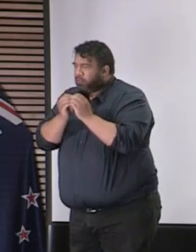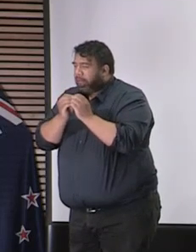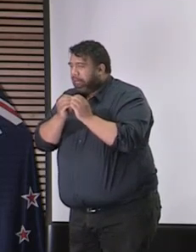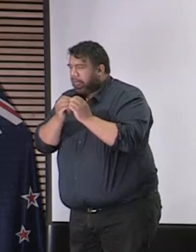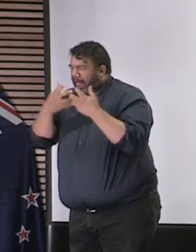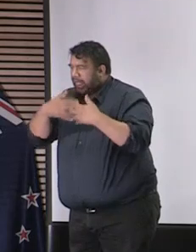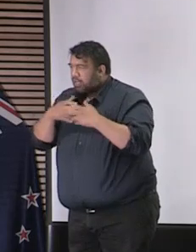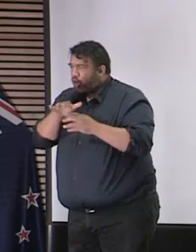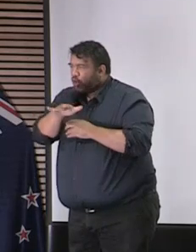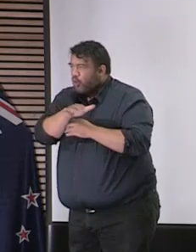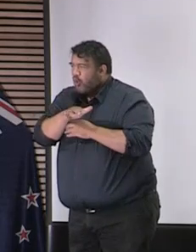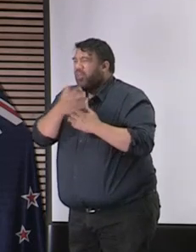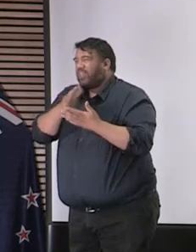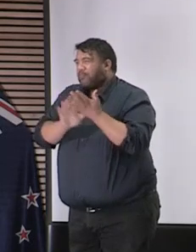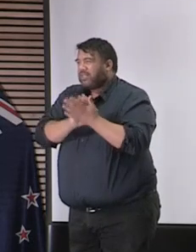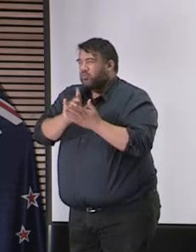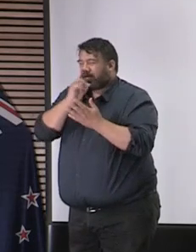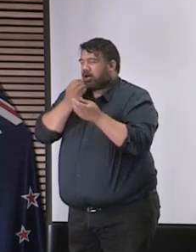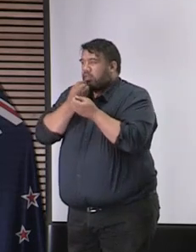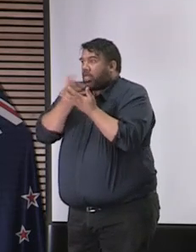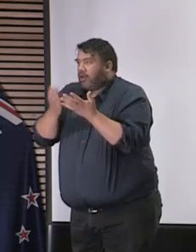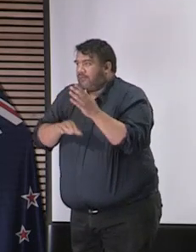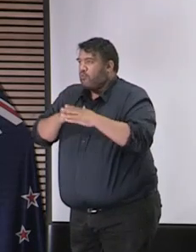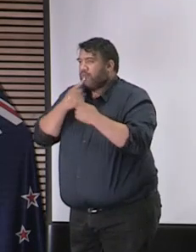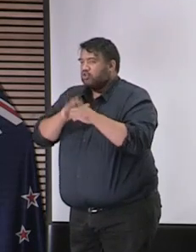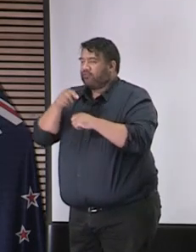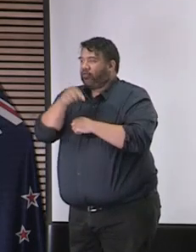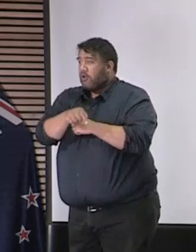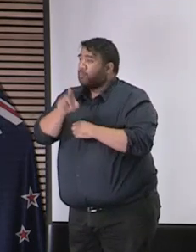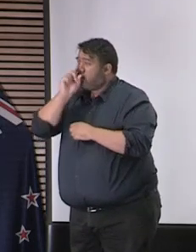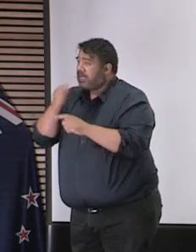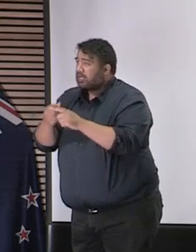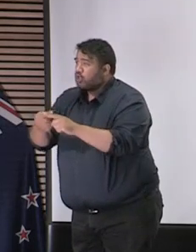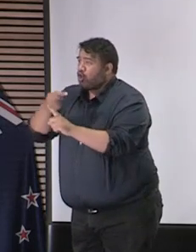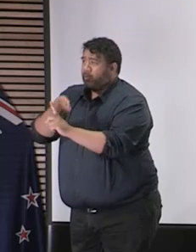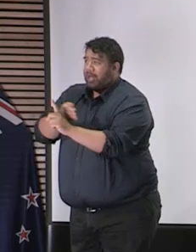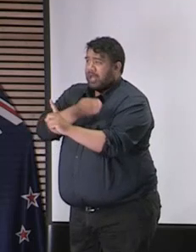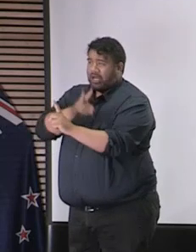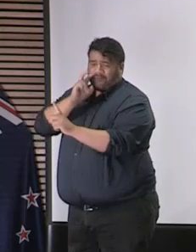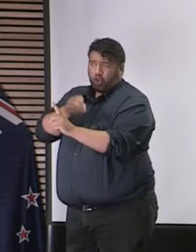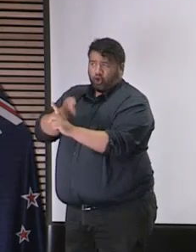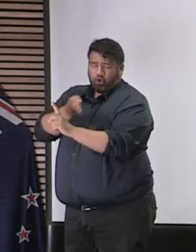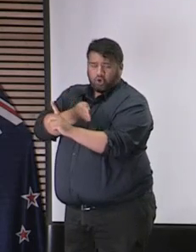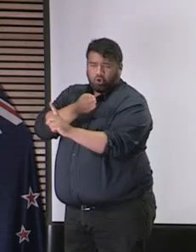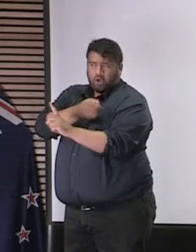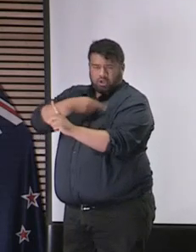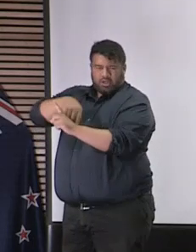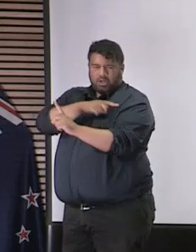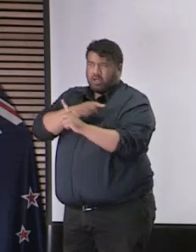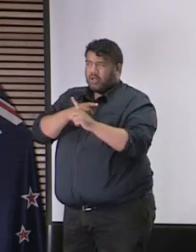had privacy issues with one of those clusters come up then the clusters became a bit more anonymised at that point. I